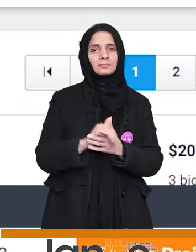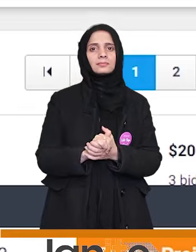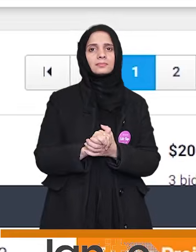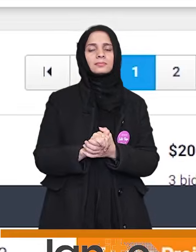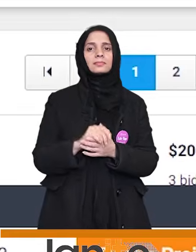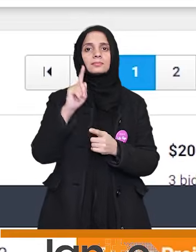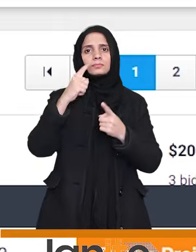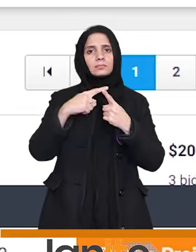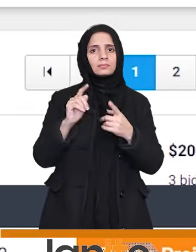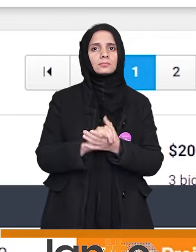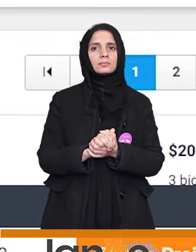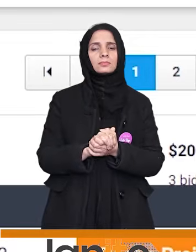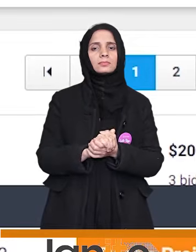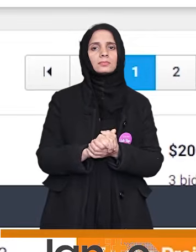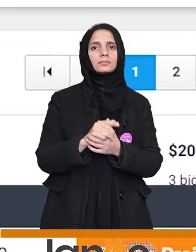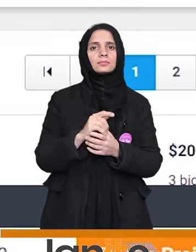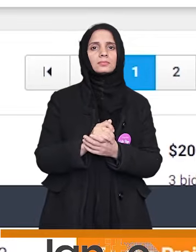One of my urge is